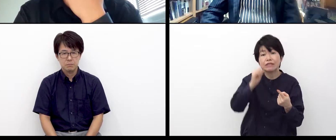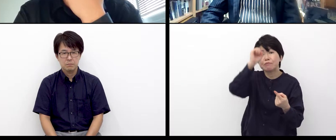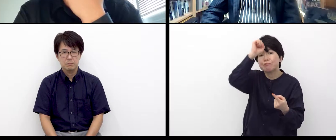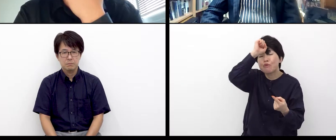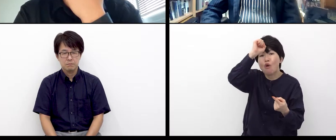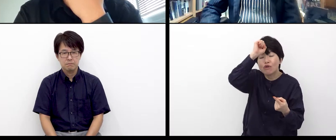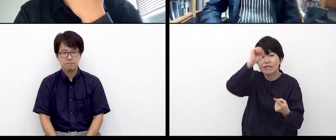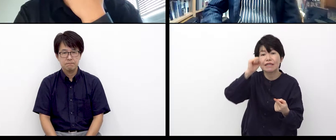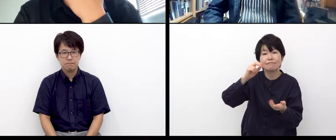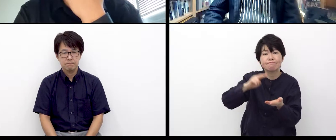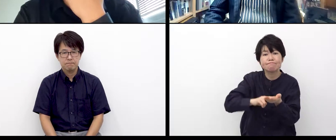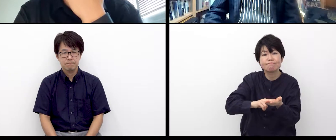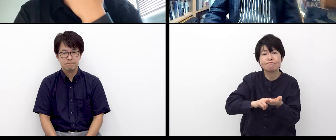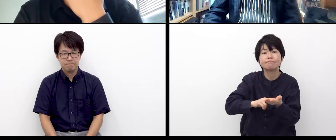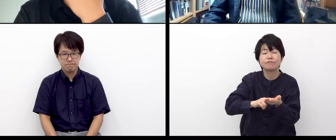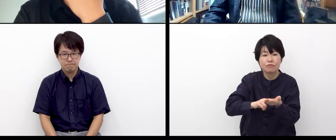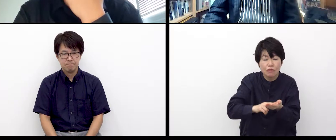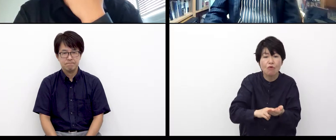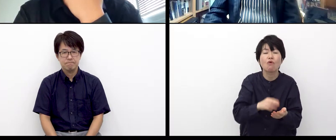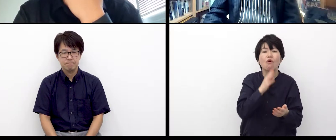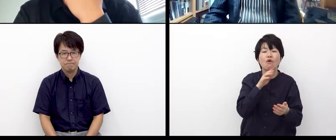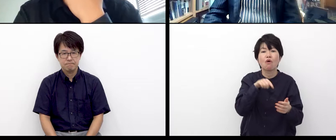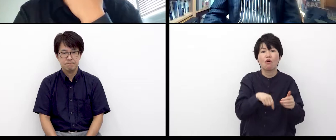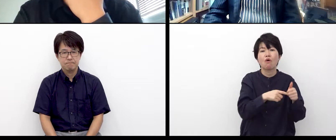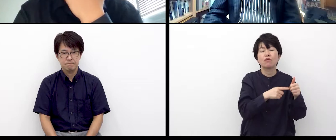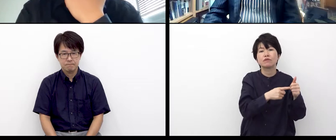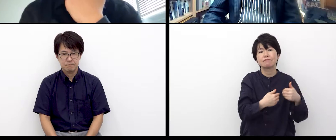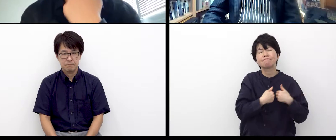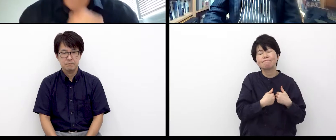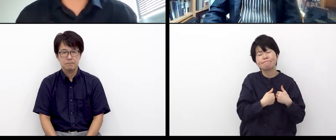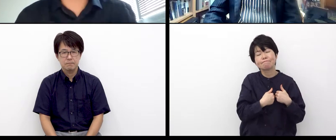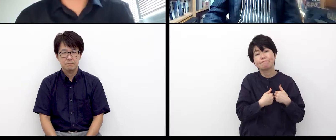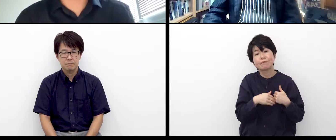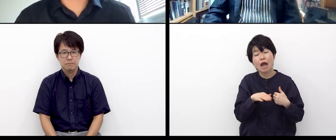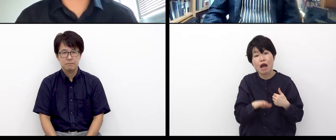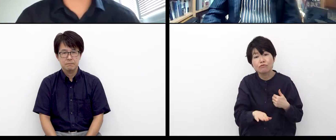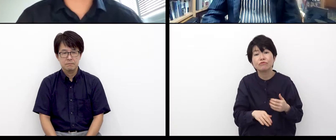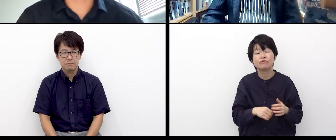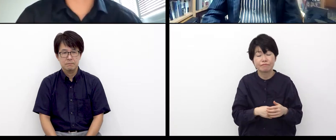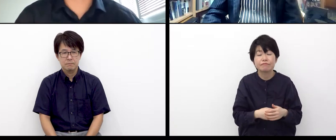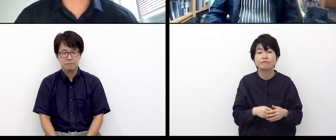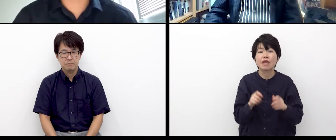might hurt persons concerned. Some of them will be saved,